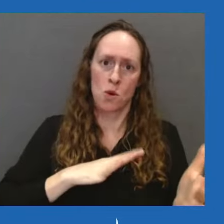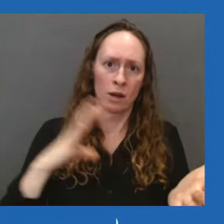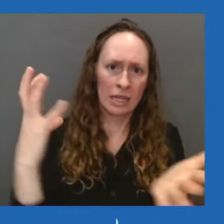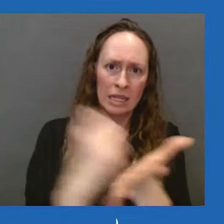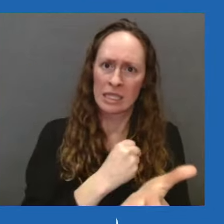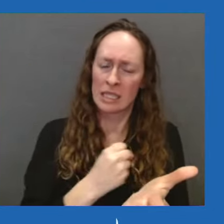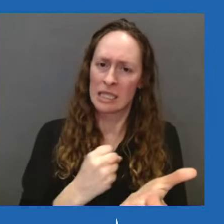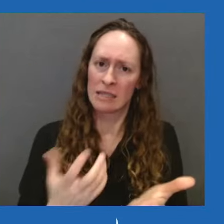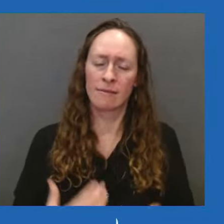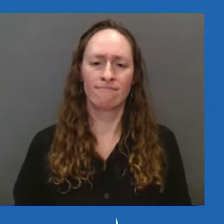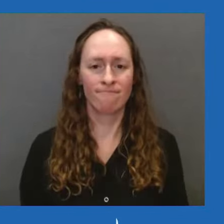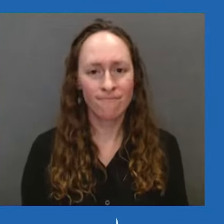You're changing America.